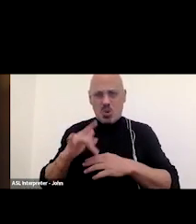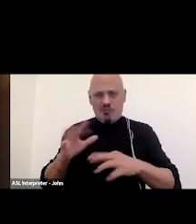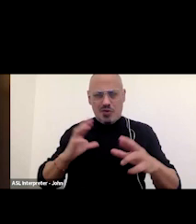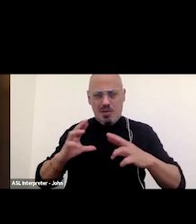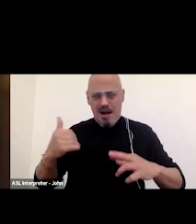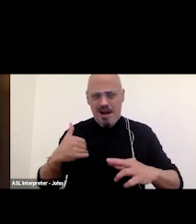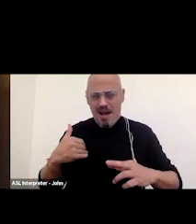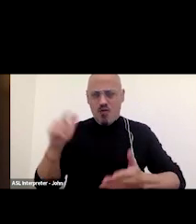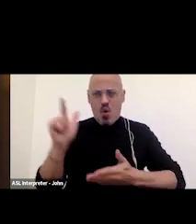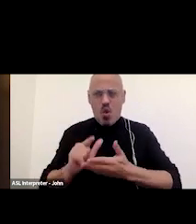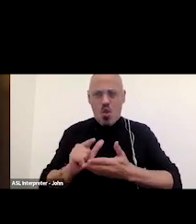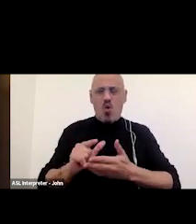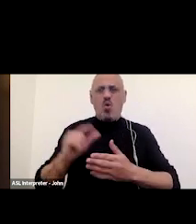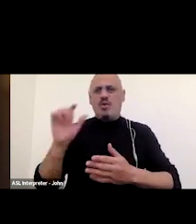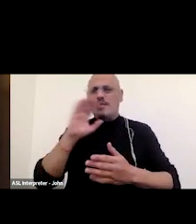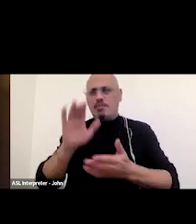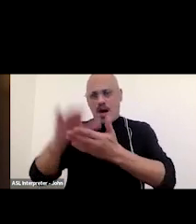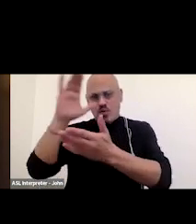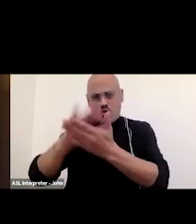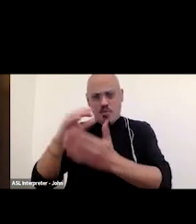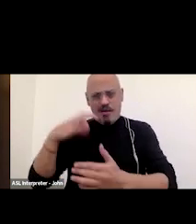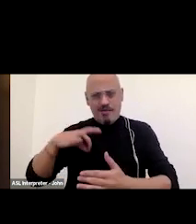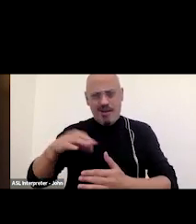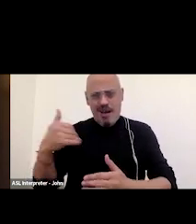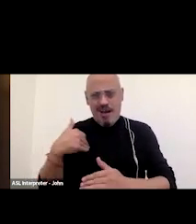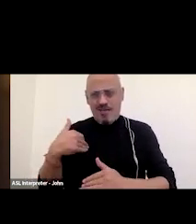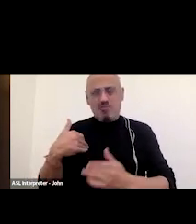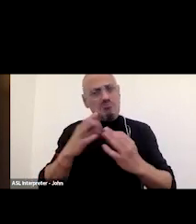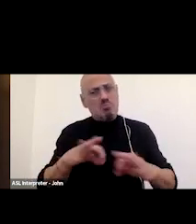or a low amount of spousal benefits, it might be worth applying for SSI,